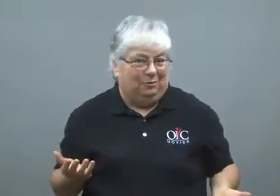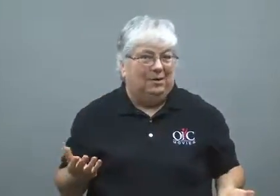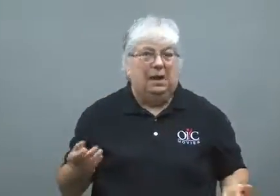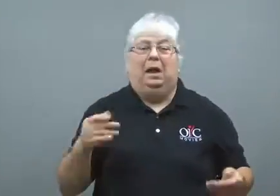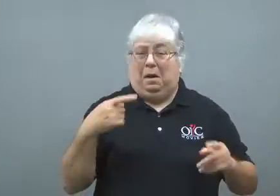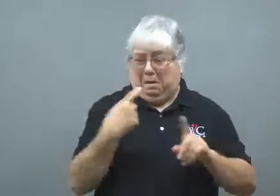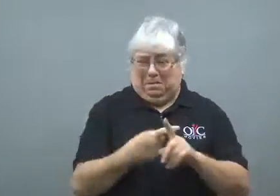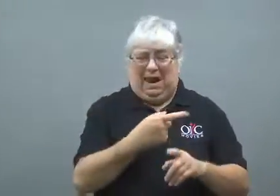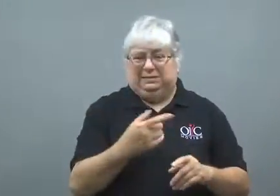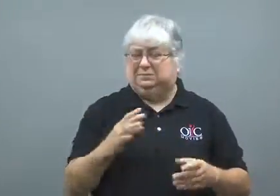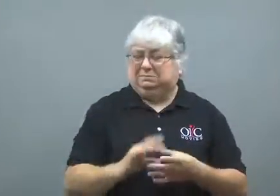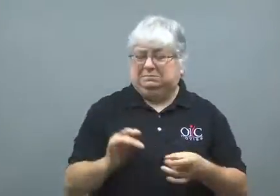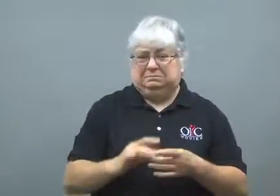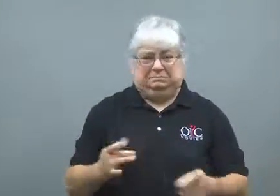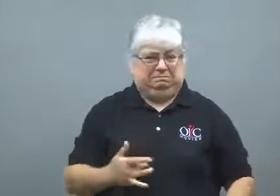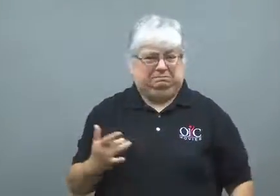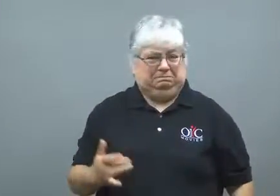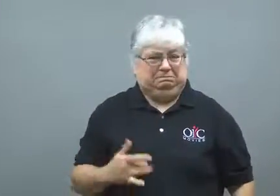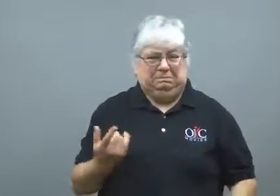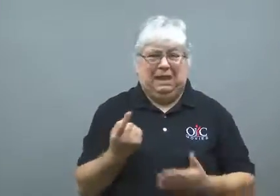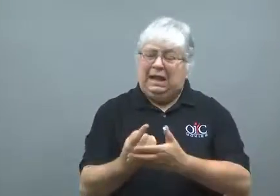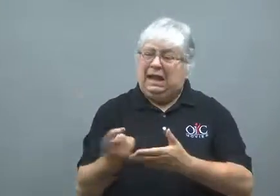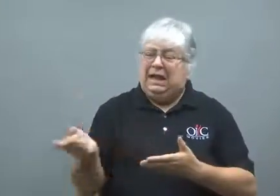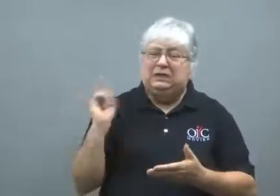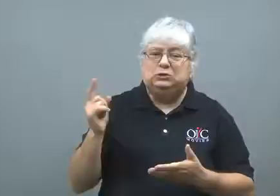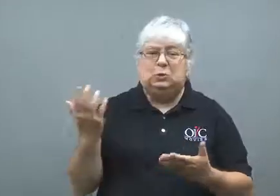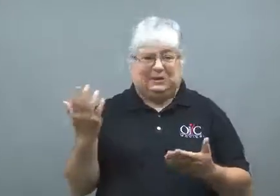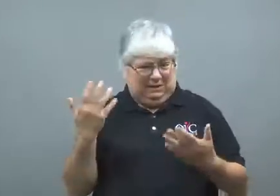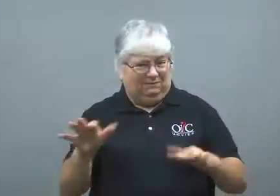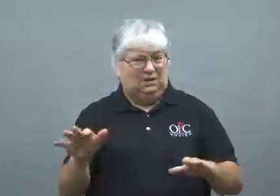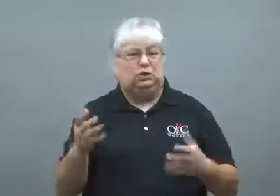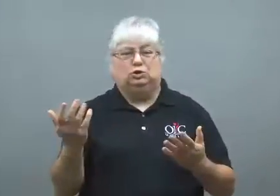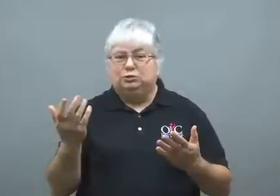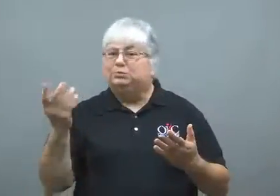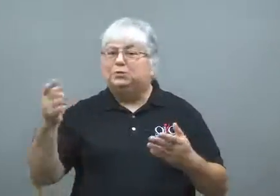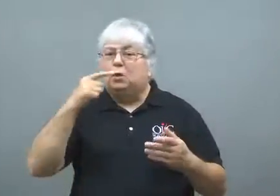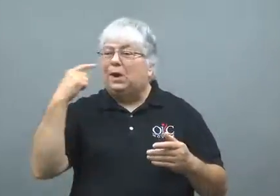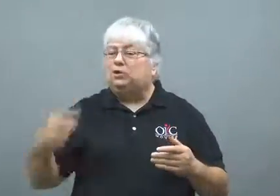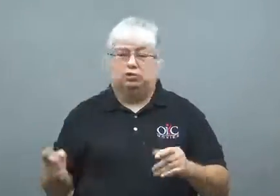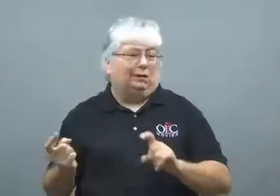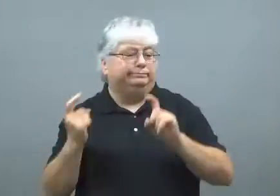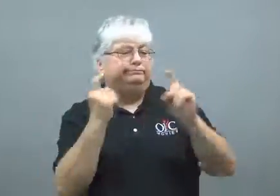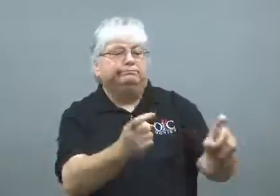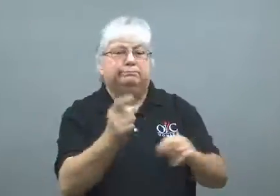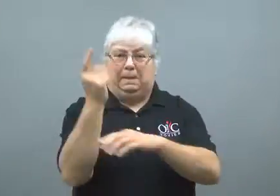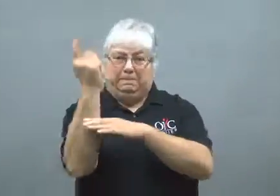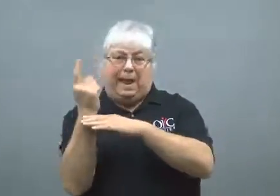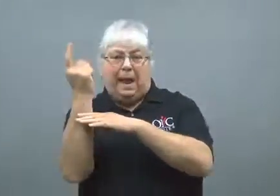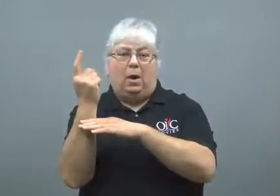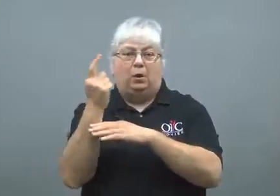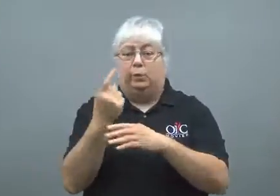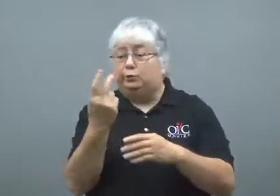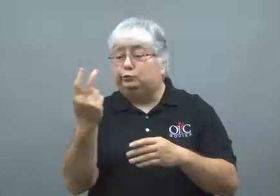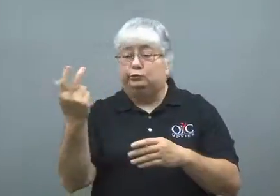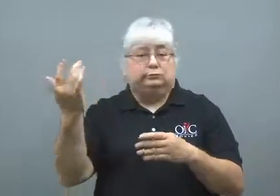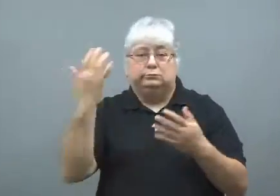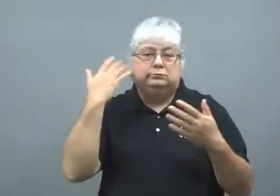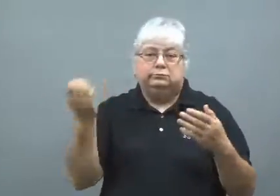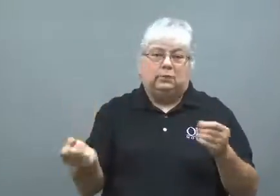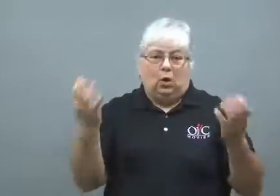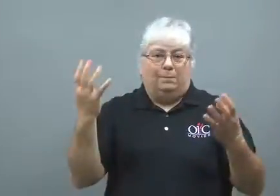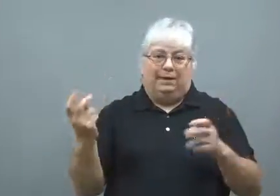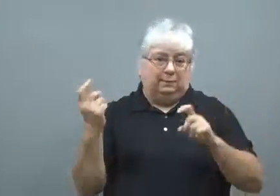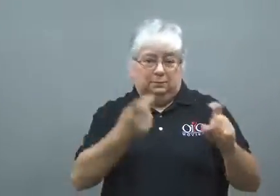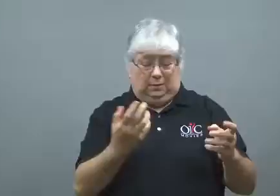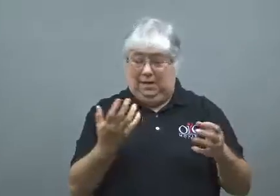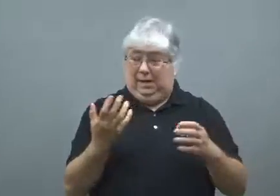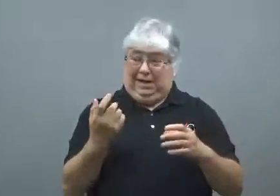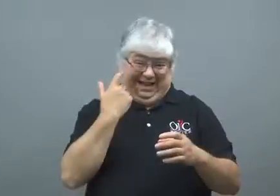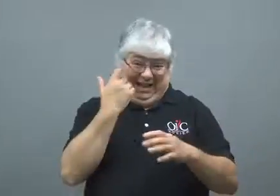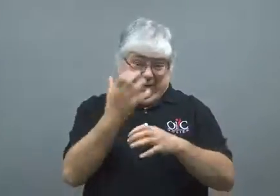It's believed Russia gave them at least one missile launcher sometime last week.